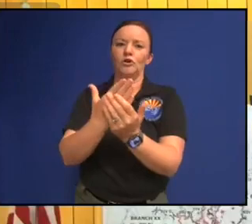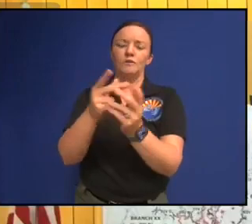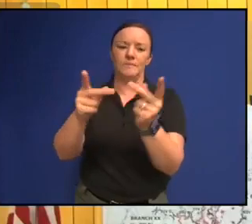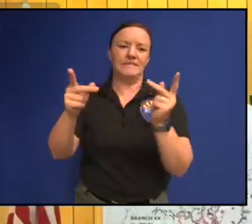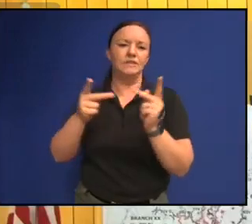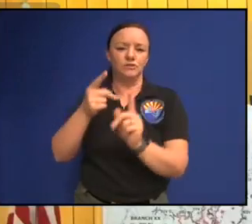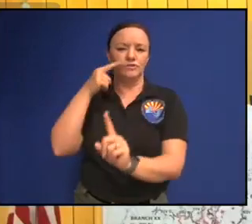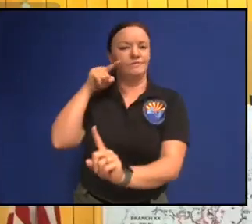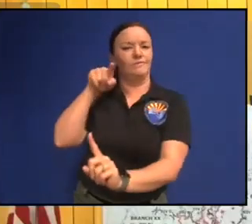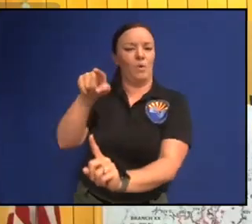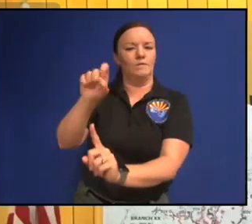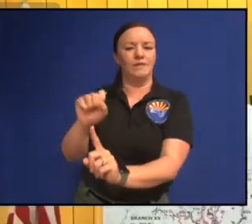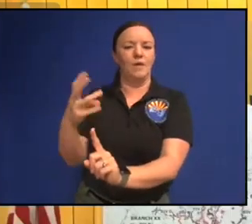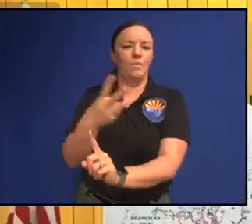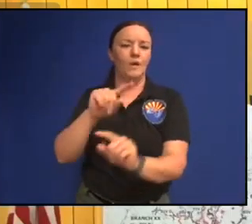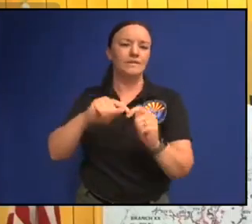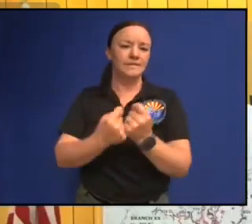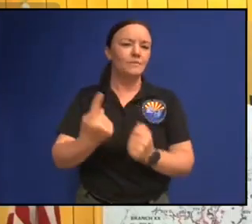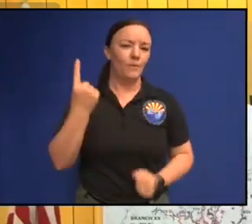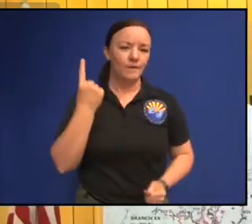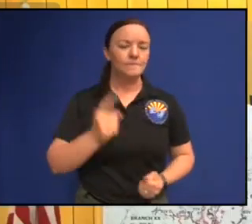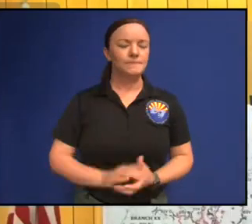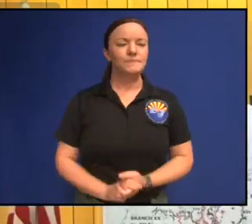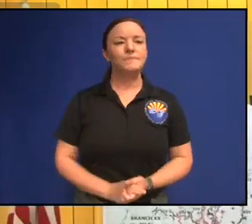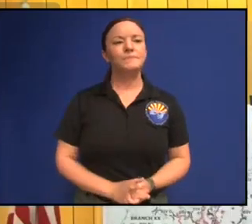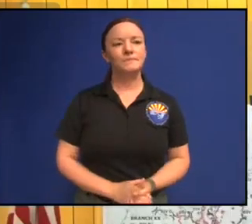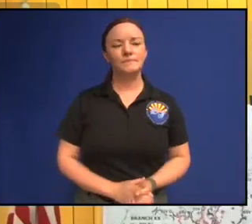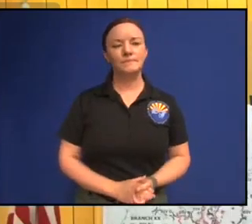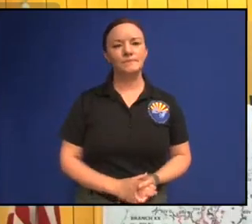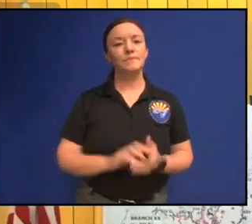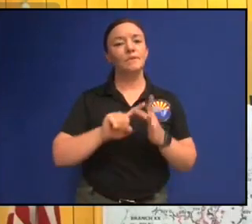WE'LL START IN DIVISION LIMA AND MIKE AND THE WORK WE